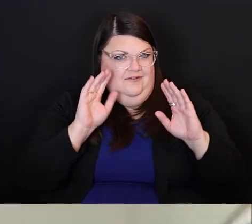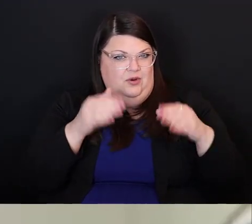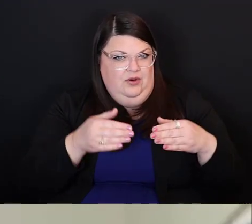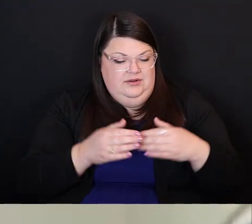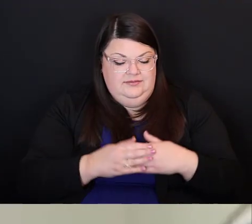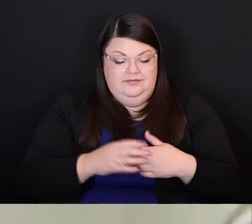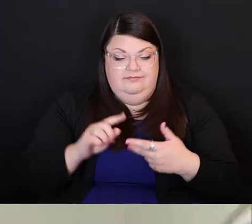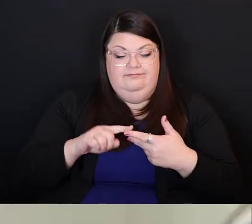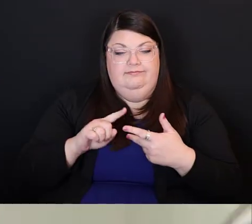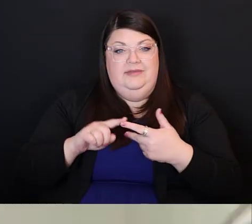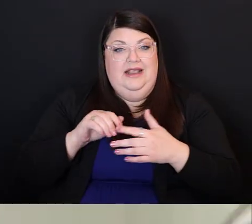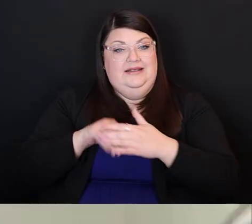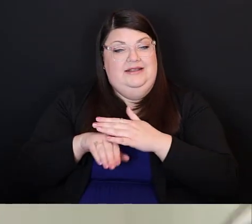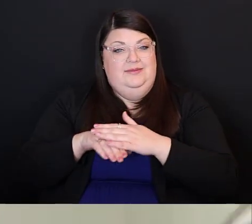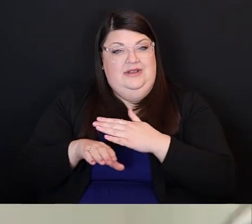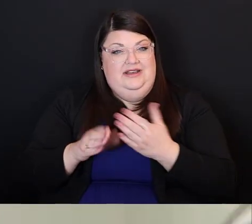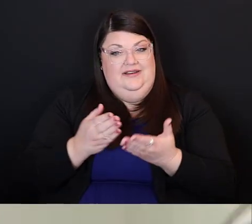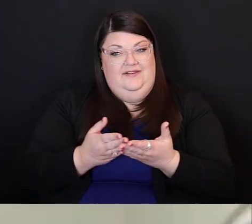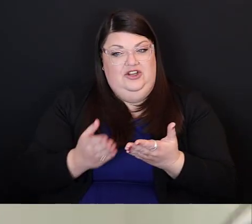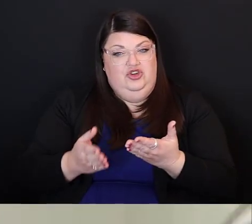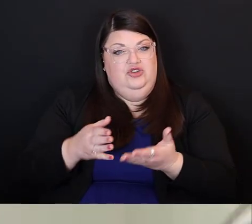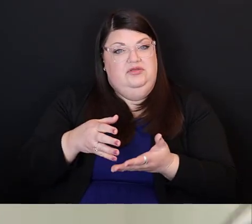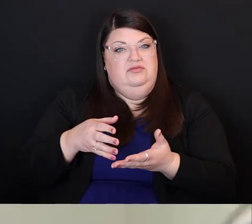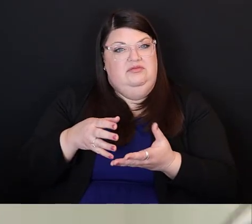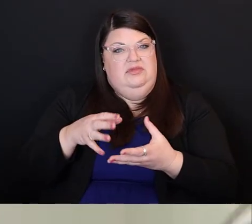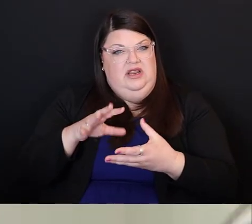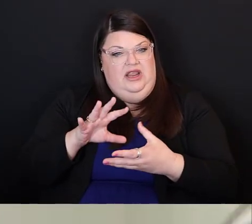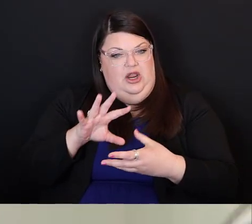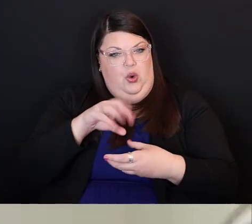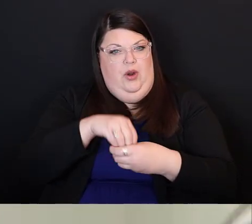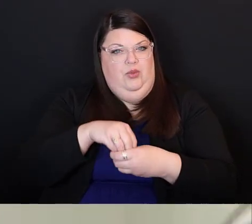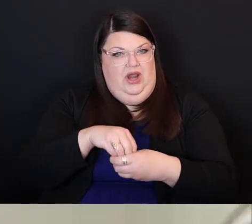Then you have accessibility features incorporated into general technology.